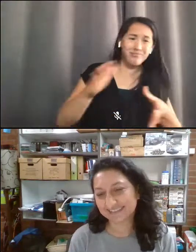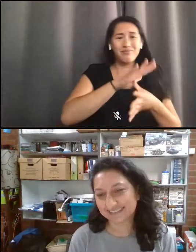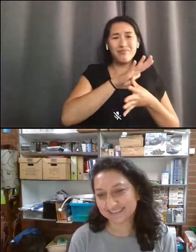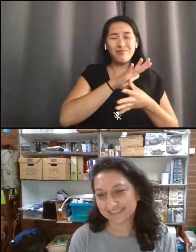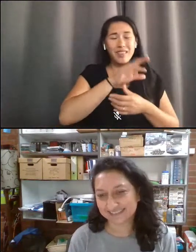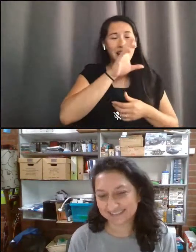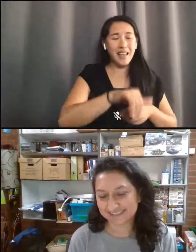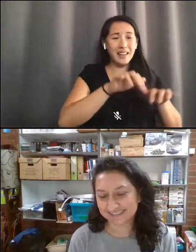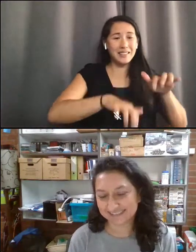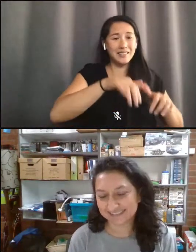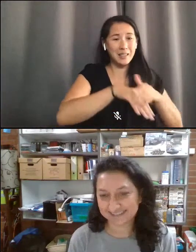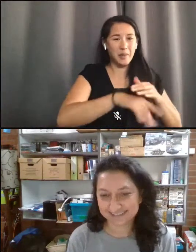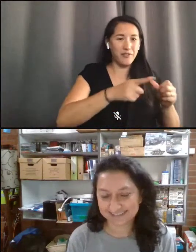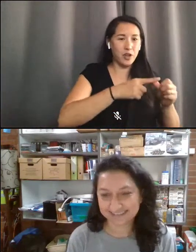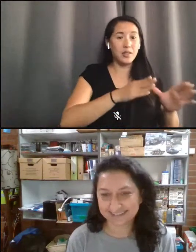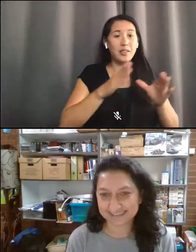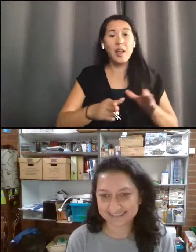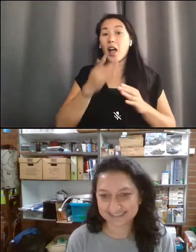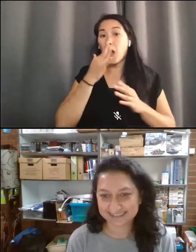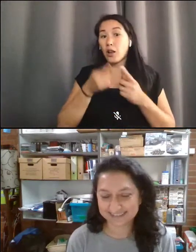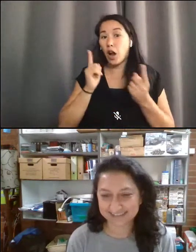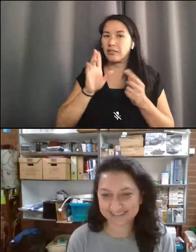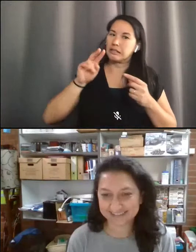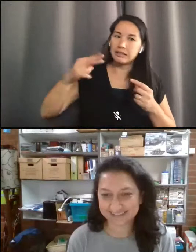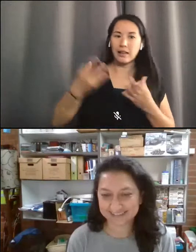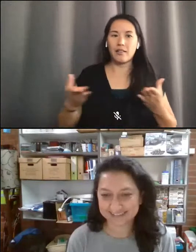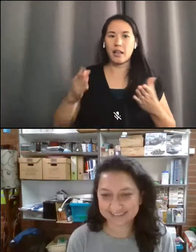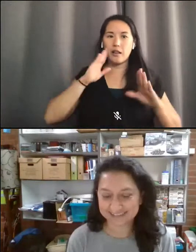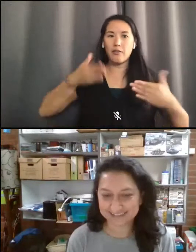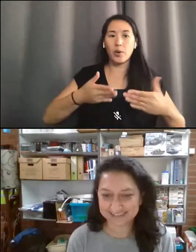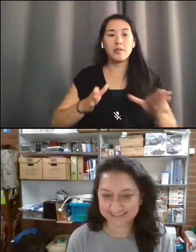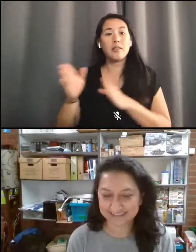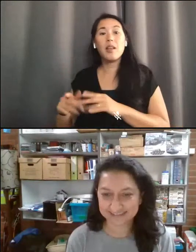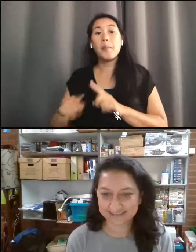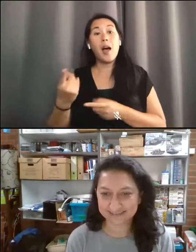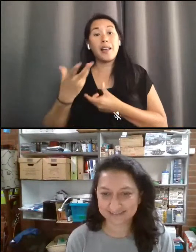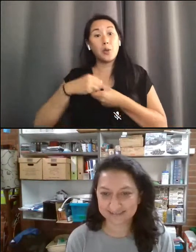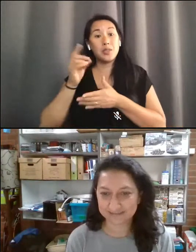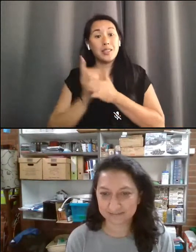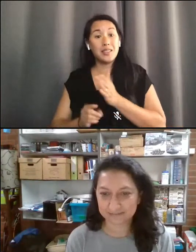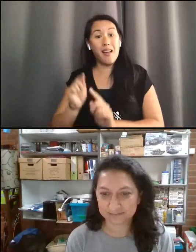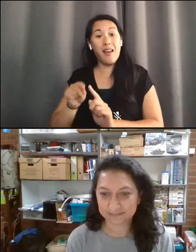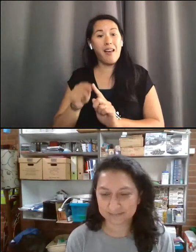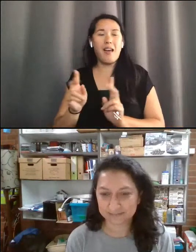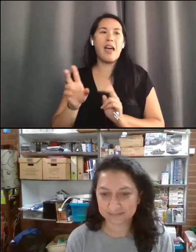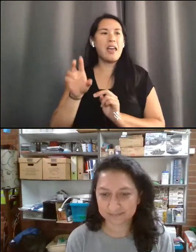would be a very fast second after that but then inclusive design is often really the process